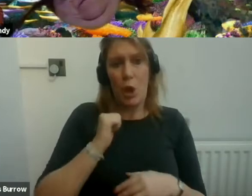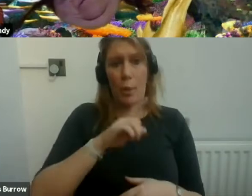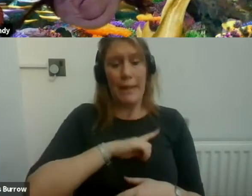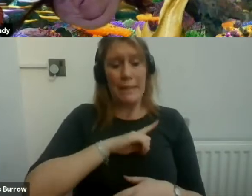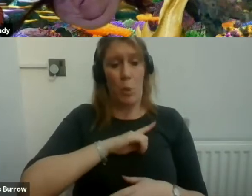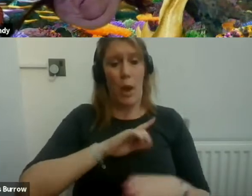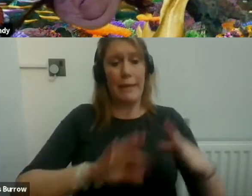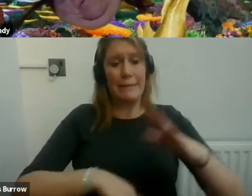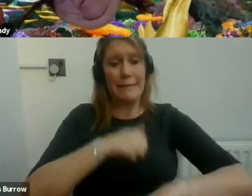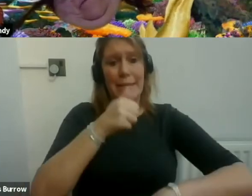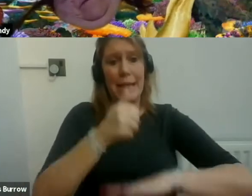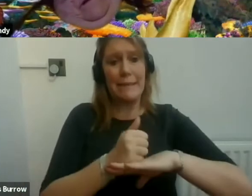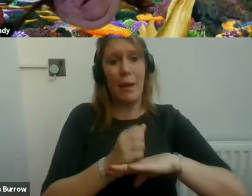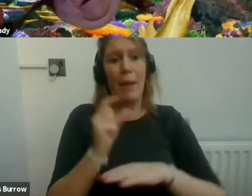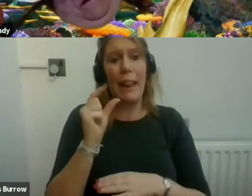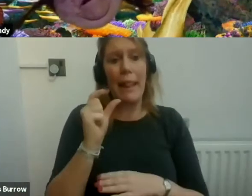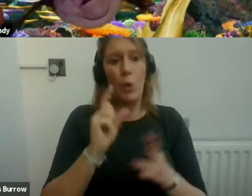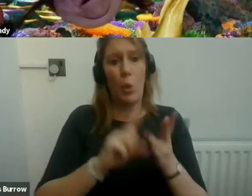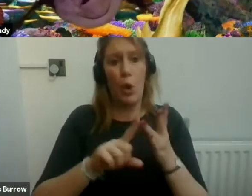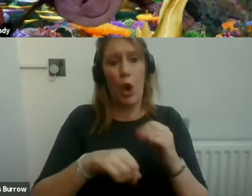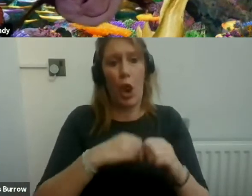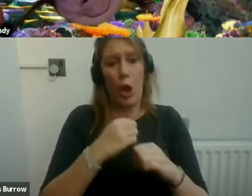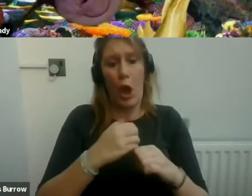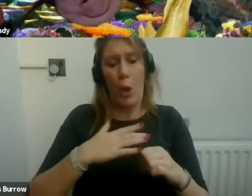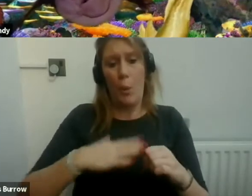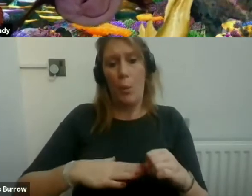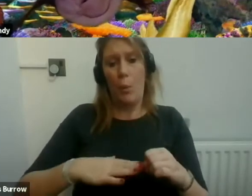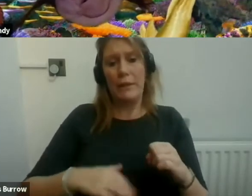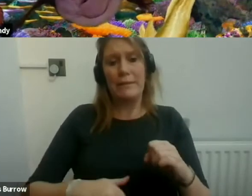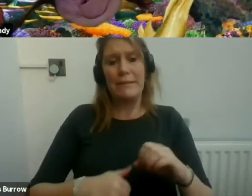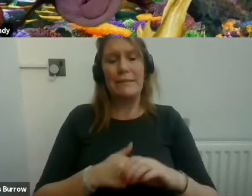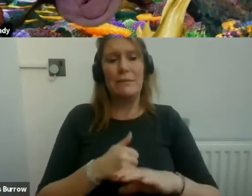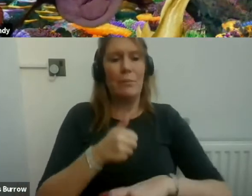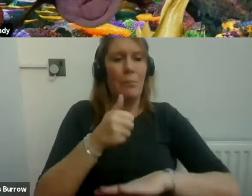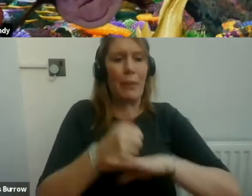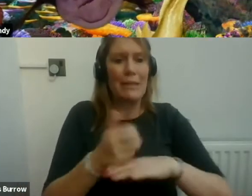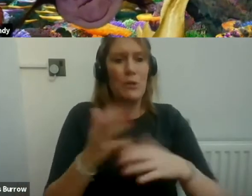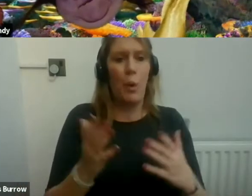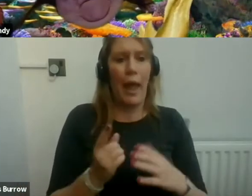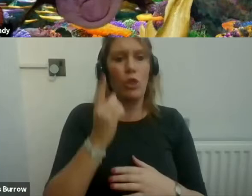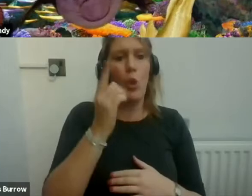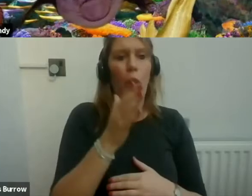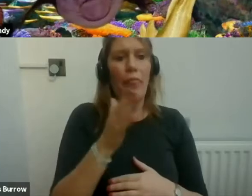I knew I wanted to settle in the north east again, which was my original home.